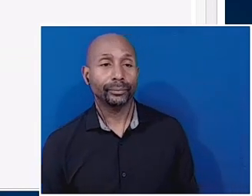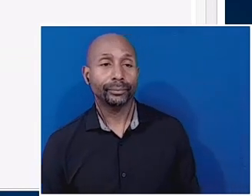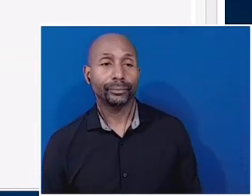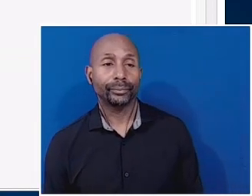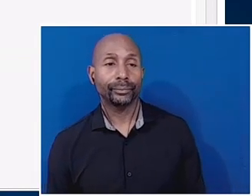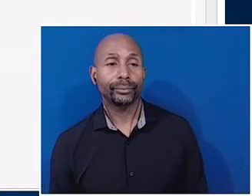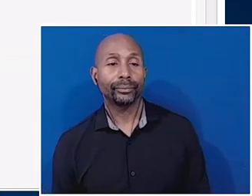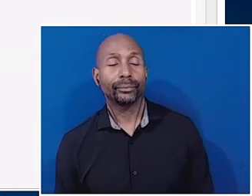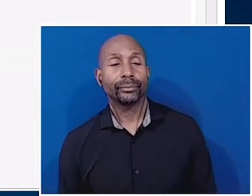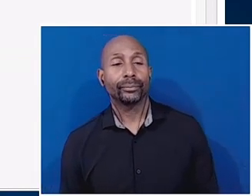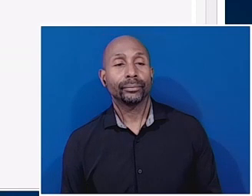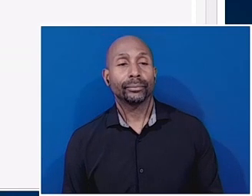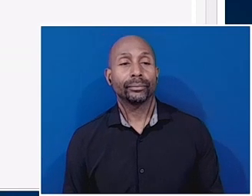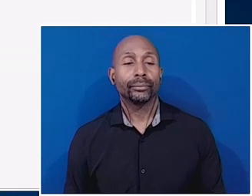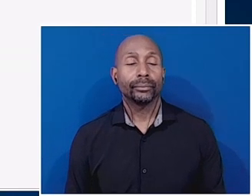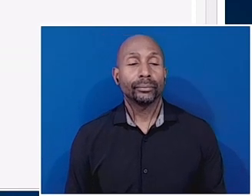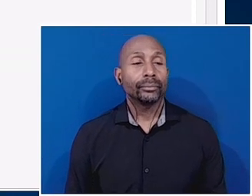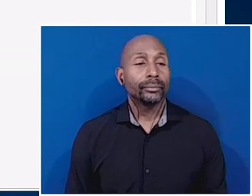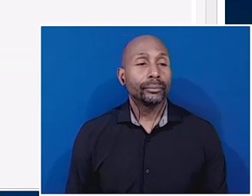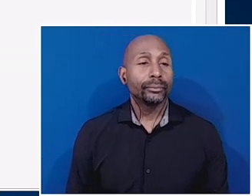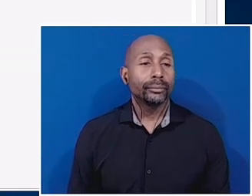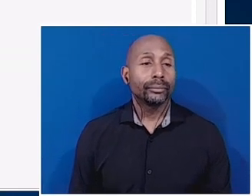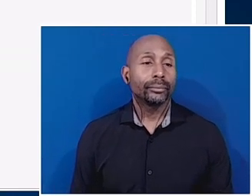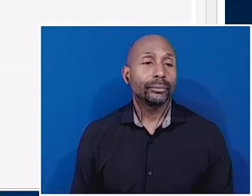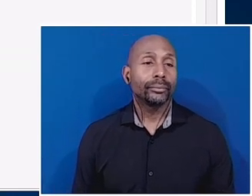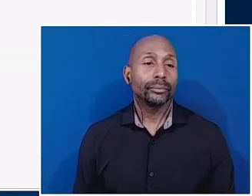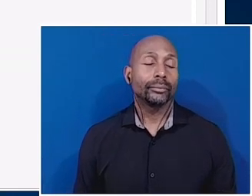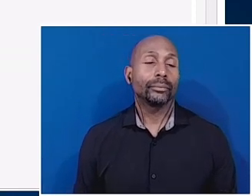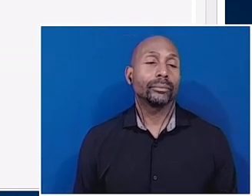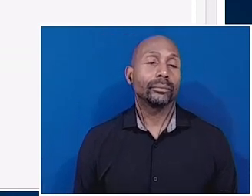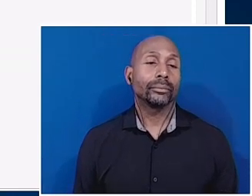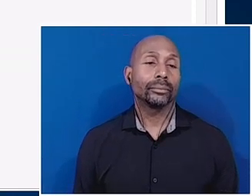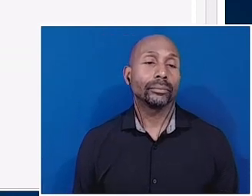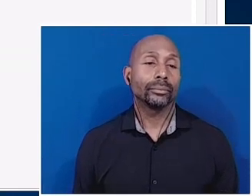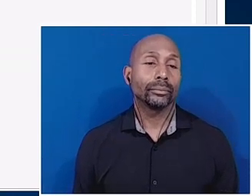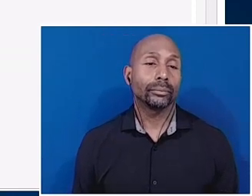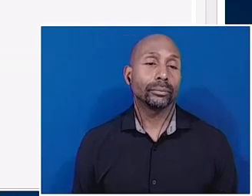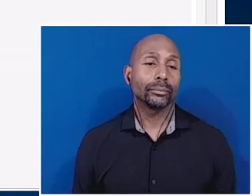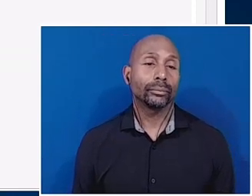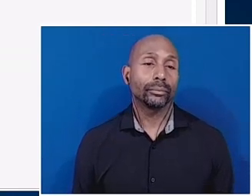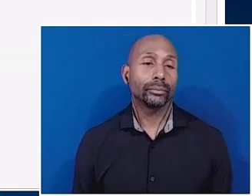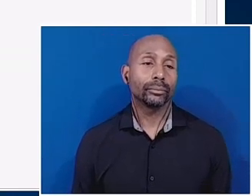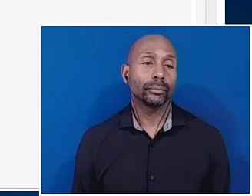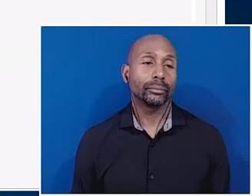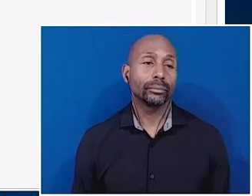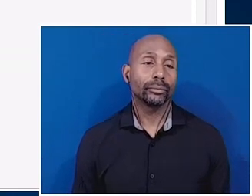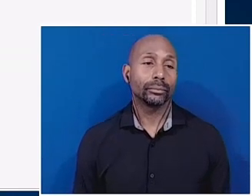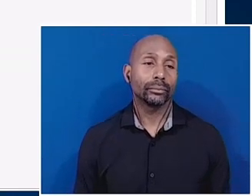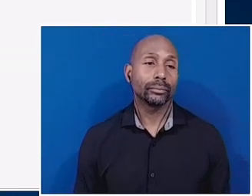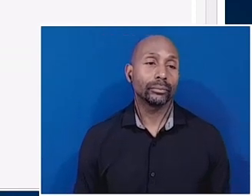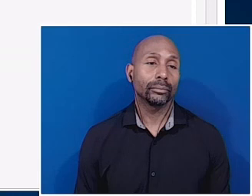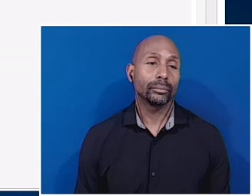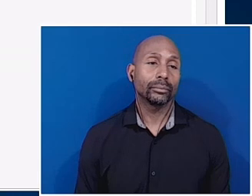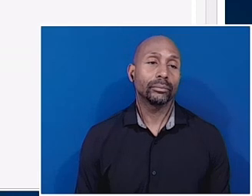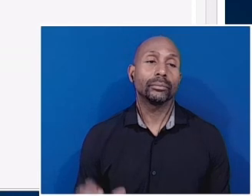is that, you know, substantive change is approved when agencies are under some sort